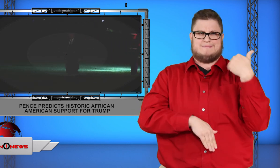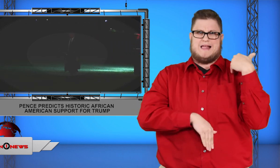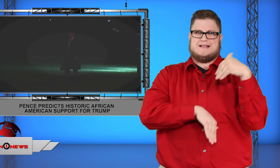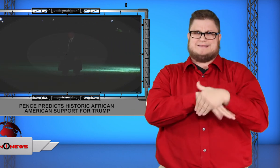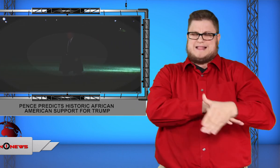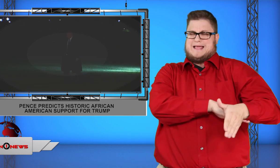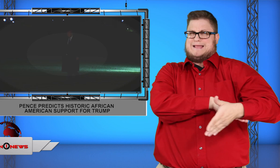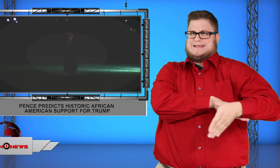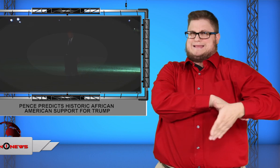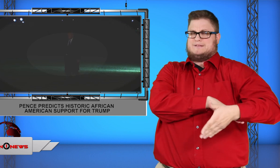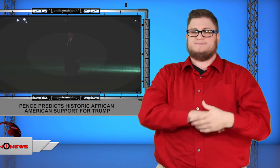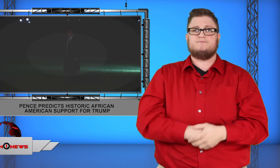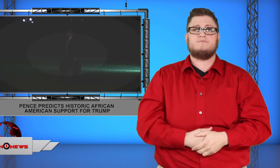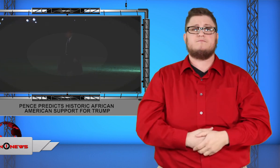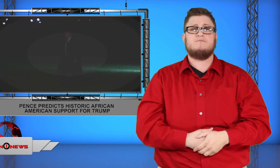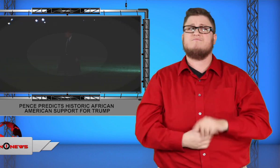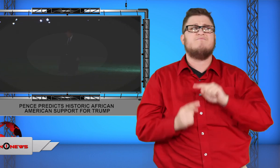a trip to Atlanta.